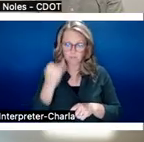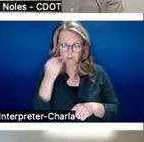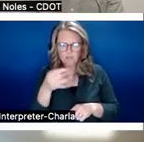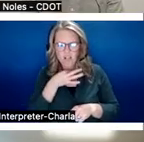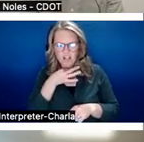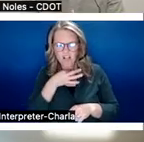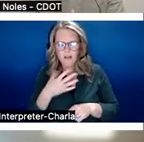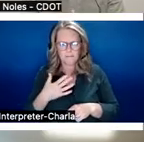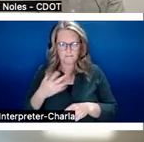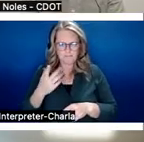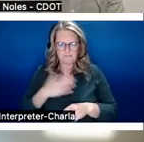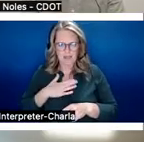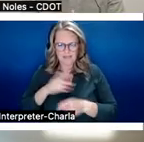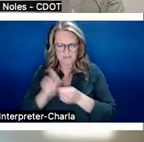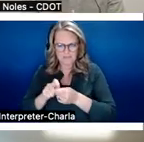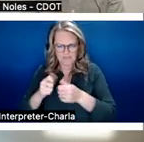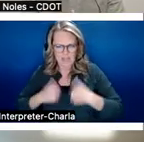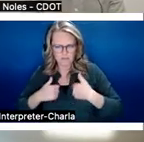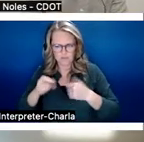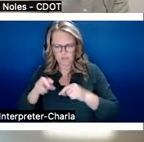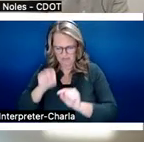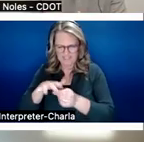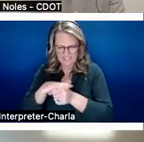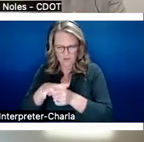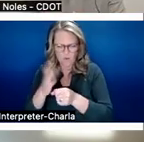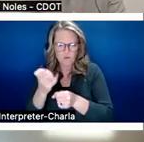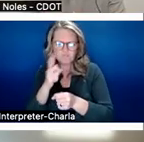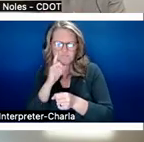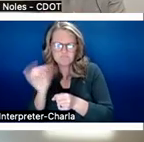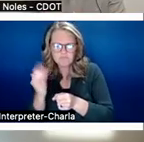that would be the best place to see that. Next slide.